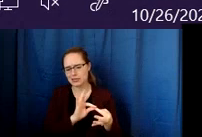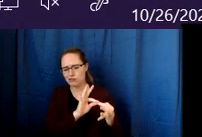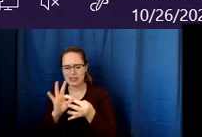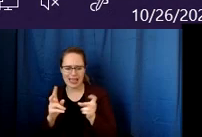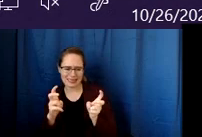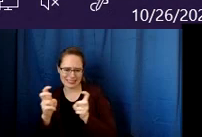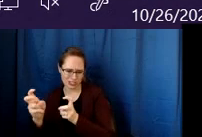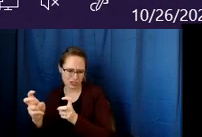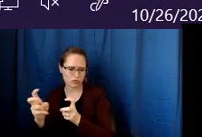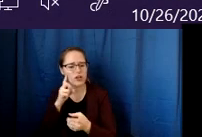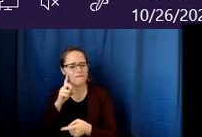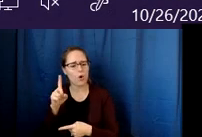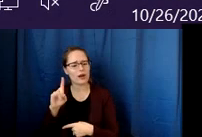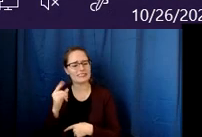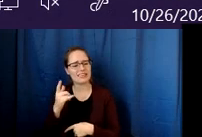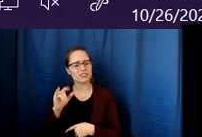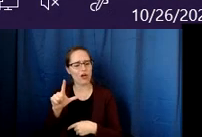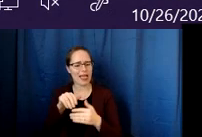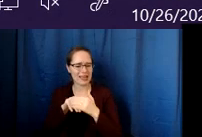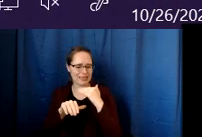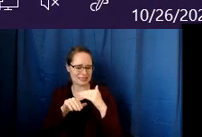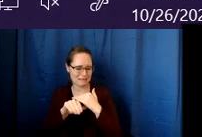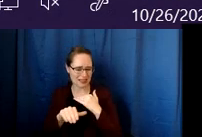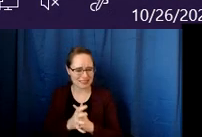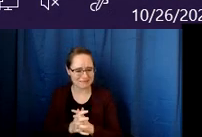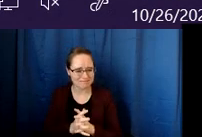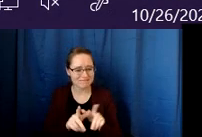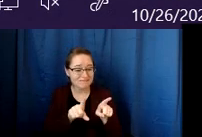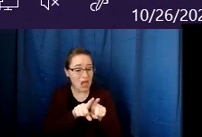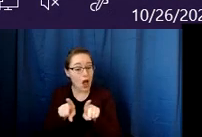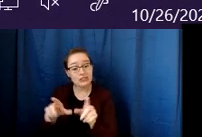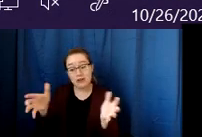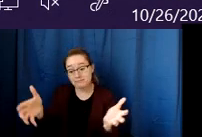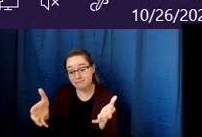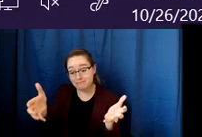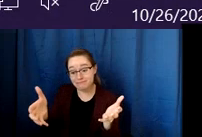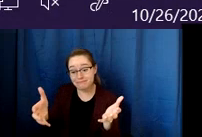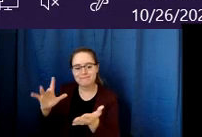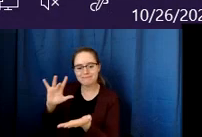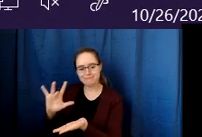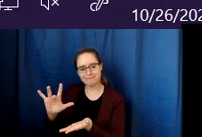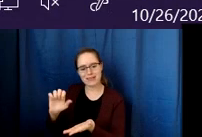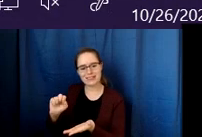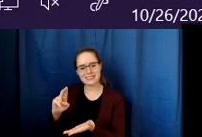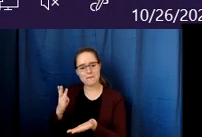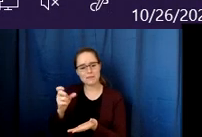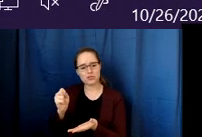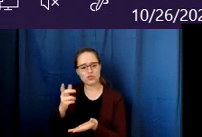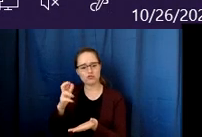for digital accessibility. Also, we encourage you to subscribe to the monthly digital accessibility newsletter.